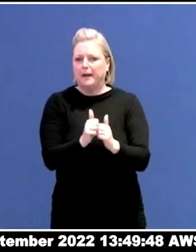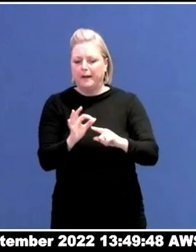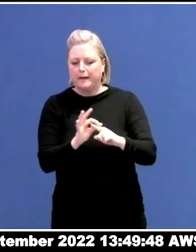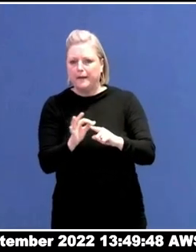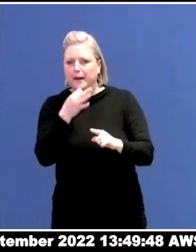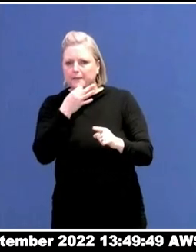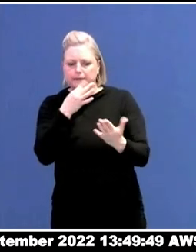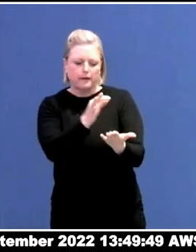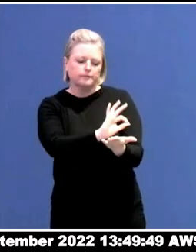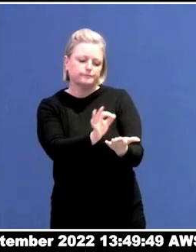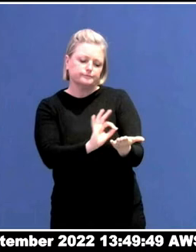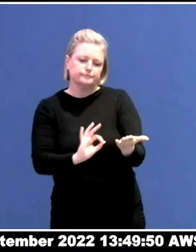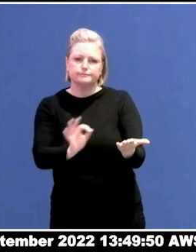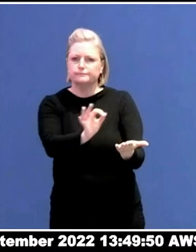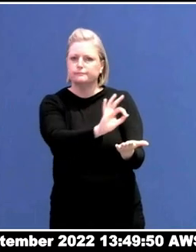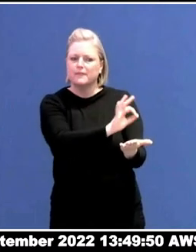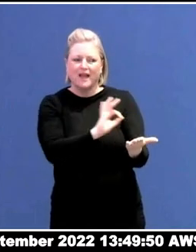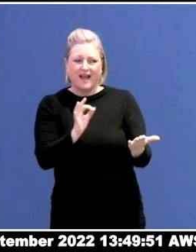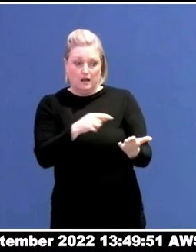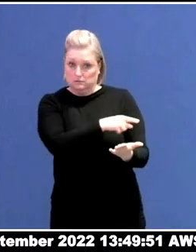yourself. Half of them can't even read and no one has assessed them.